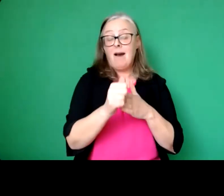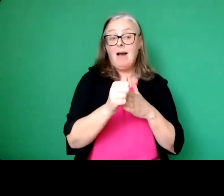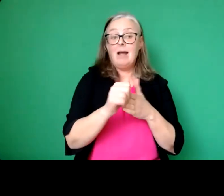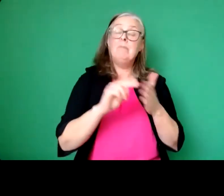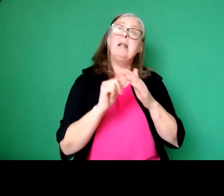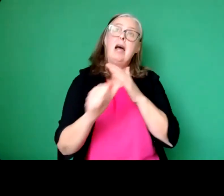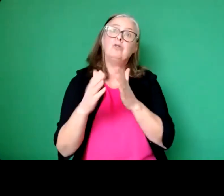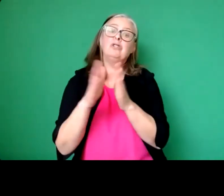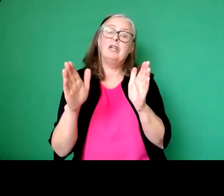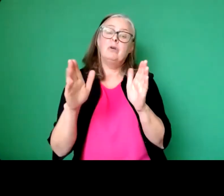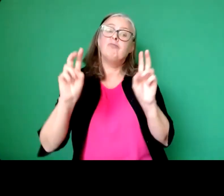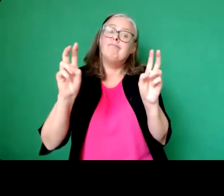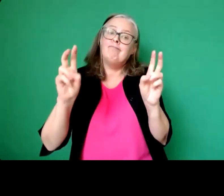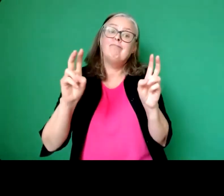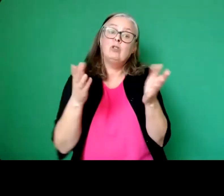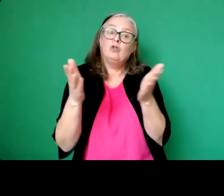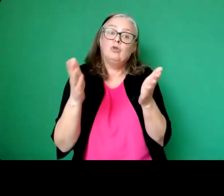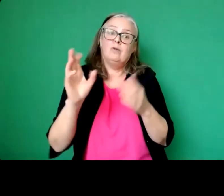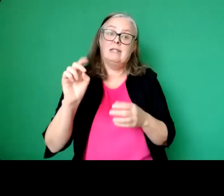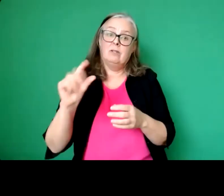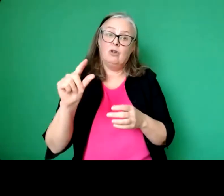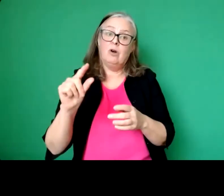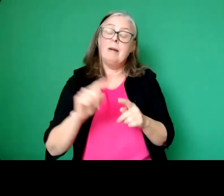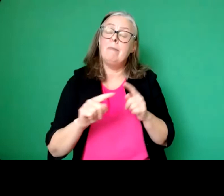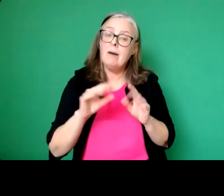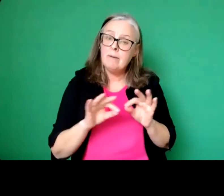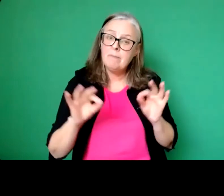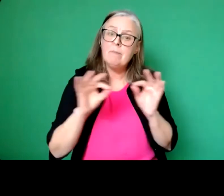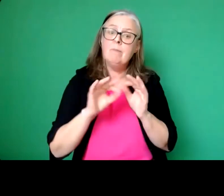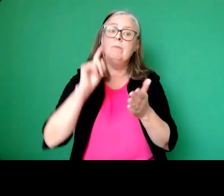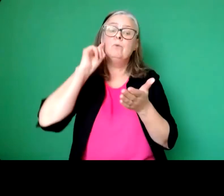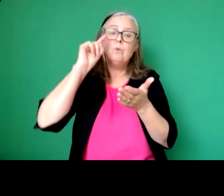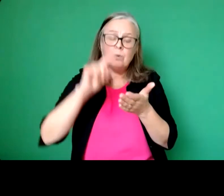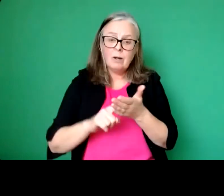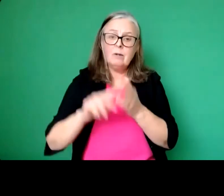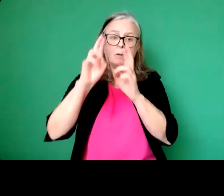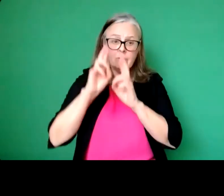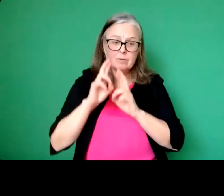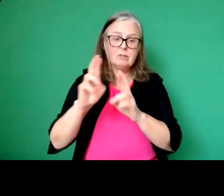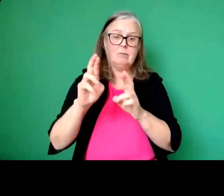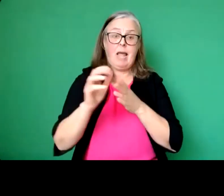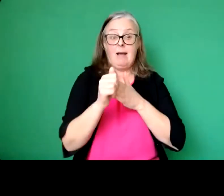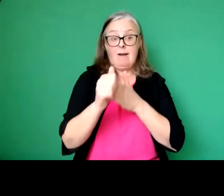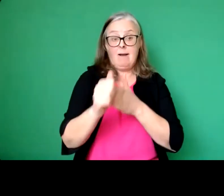but i think it's really important to recognize and respect the fact that guide dogs have been working